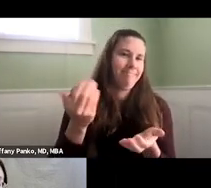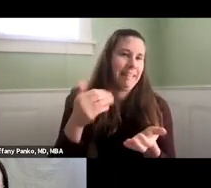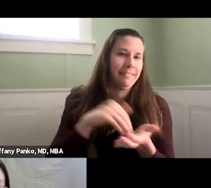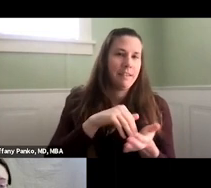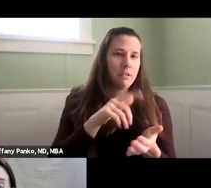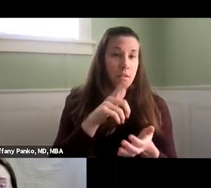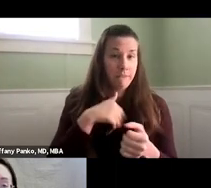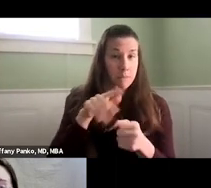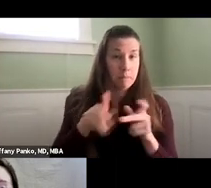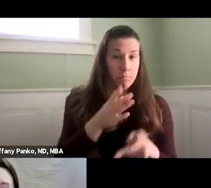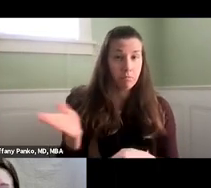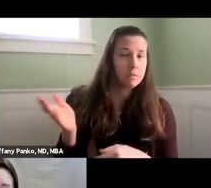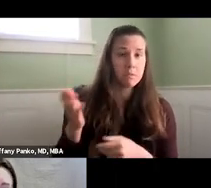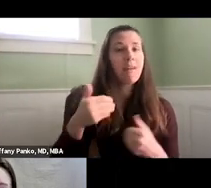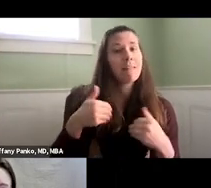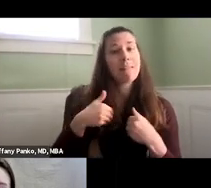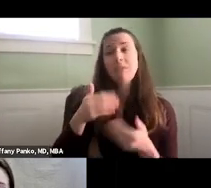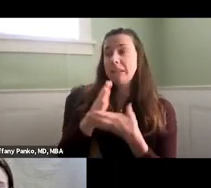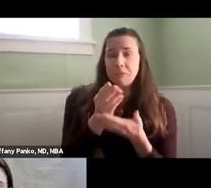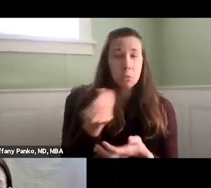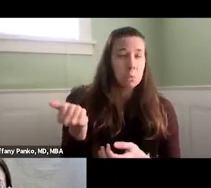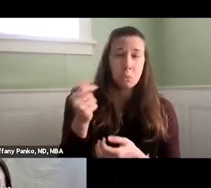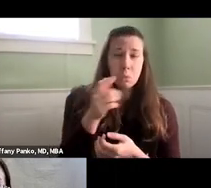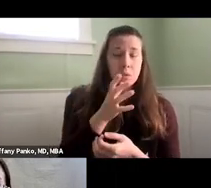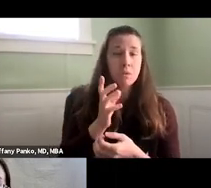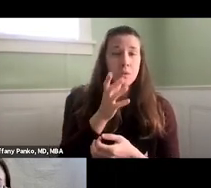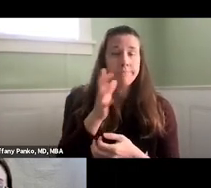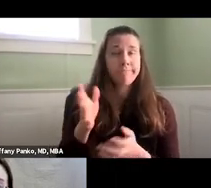or even as part of a larger team, where I am not the lead researcher.